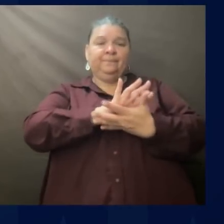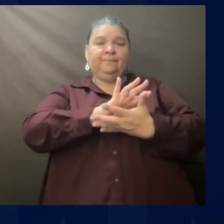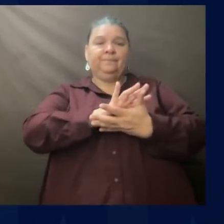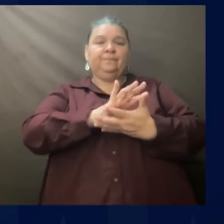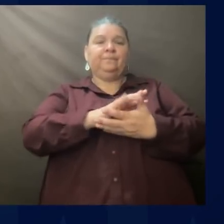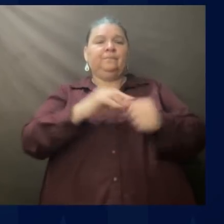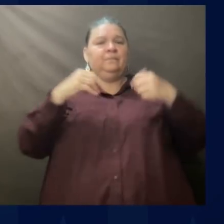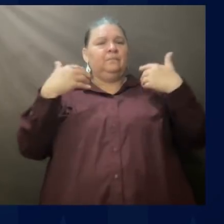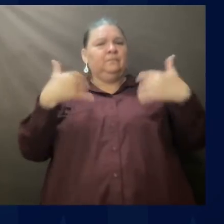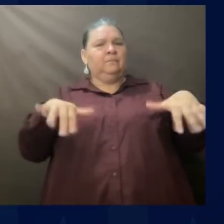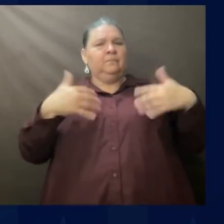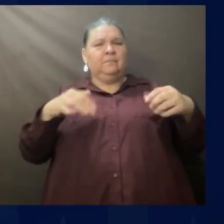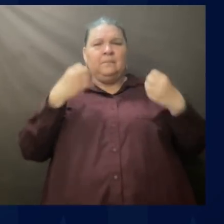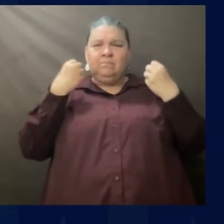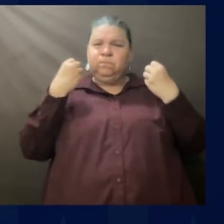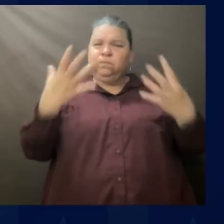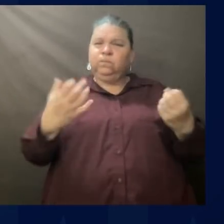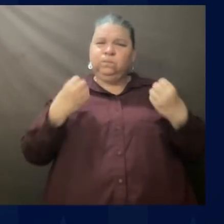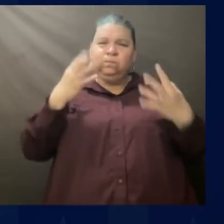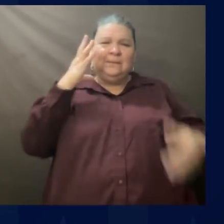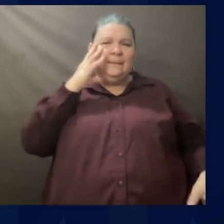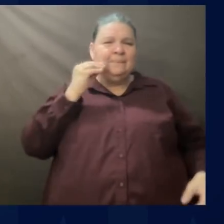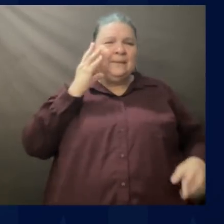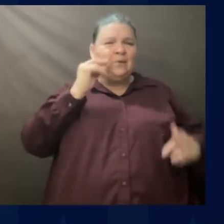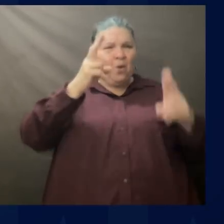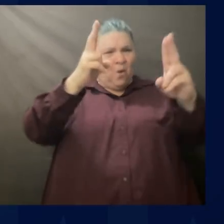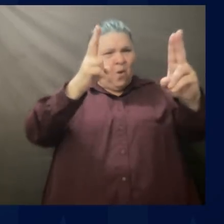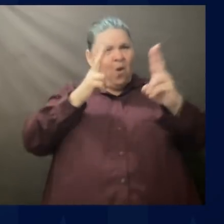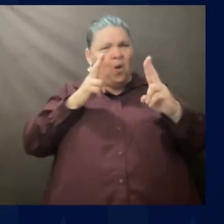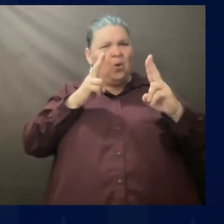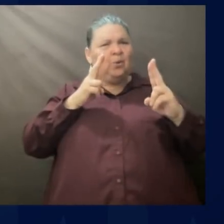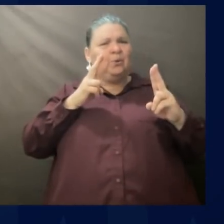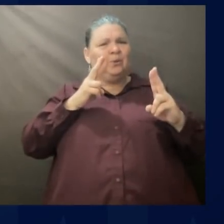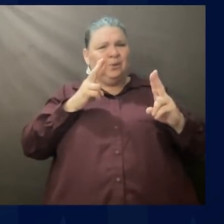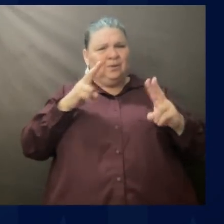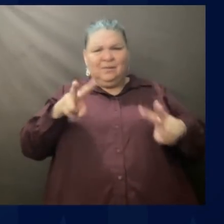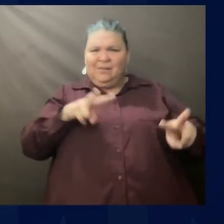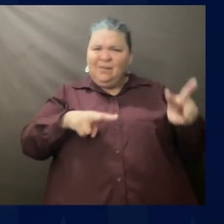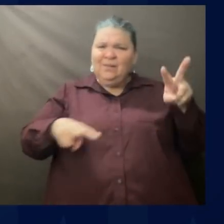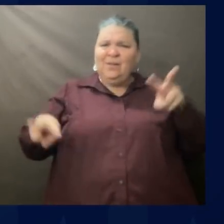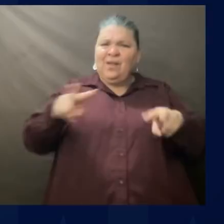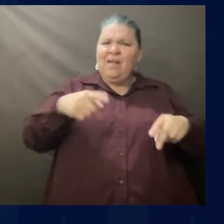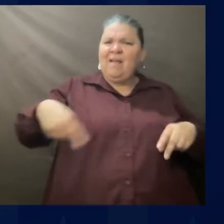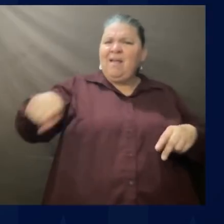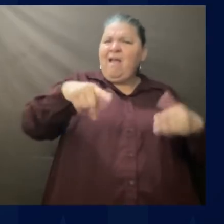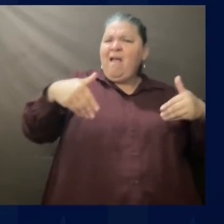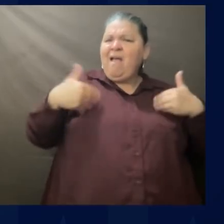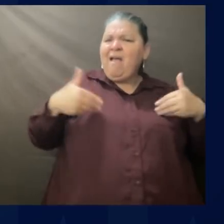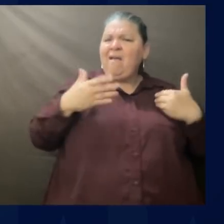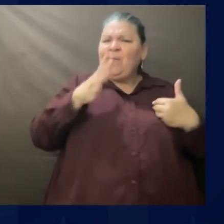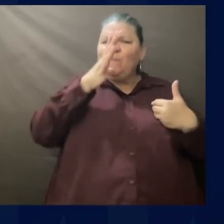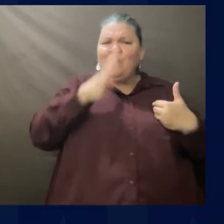an honor, looking out at those young men and women -- newly commissioned officers -- embarking on a life of service.